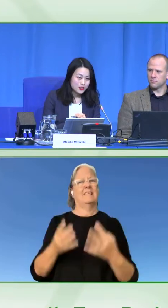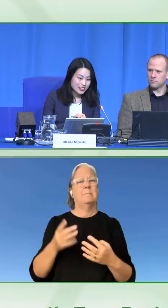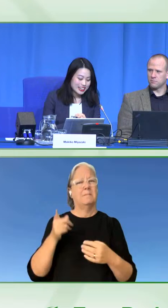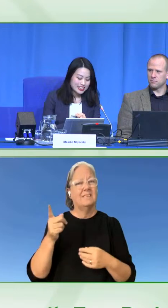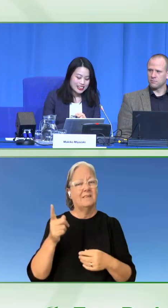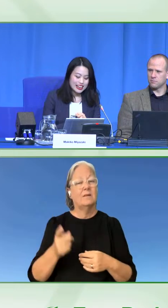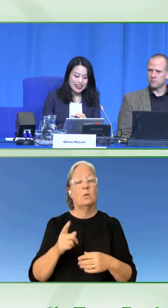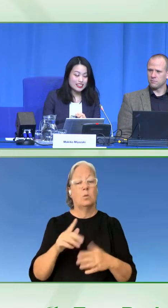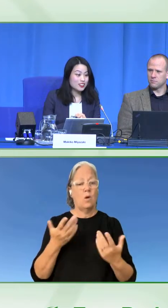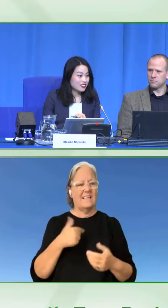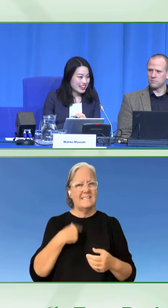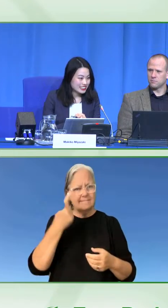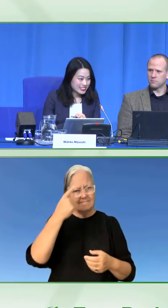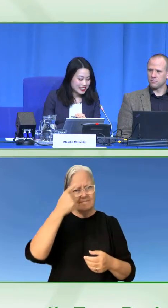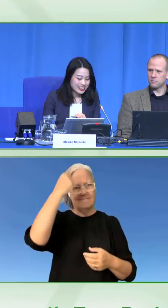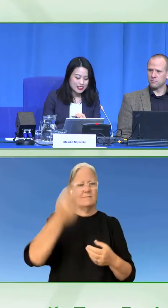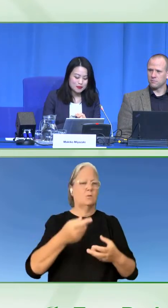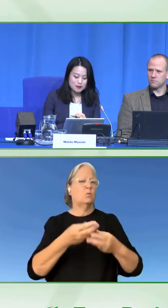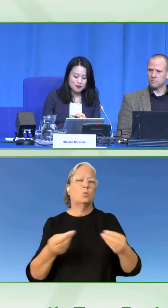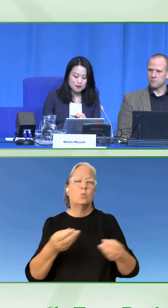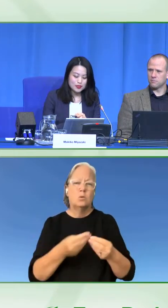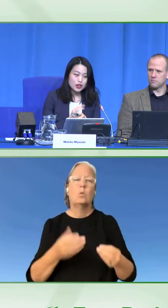after our support ends.